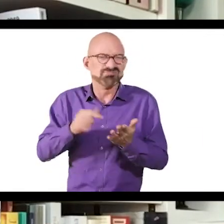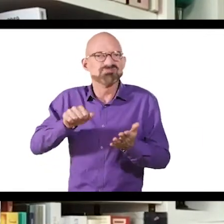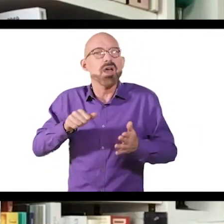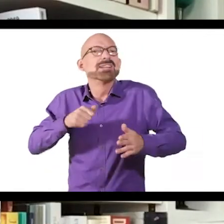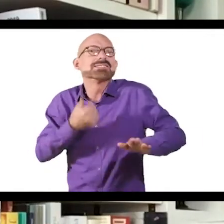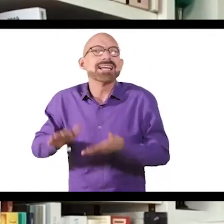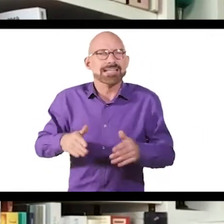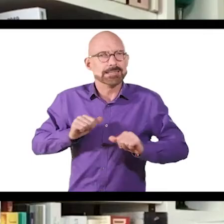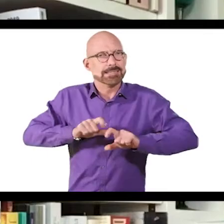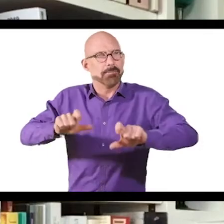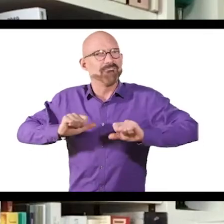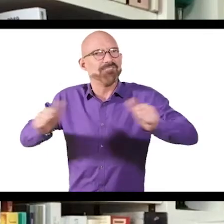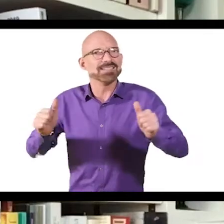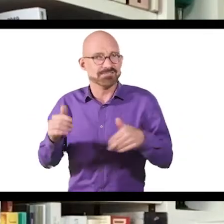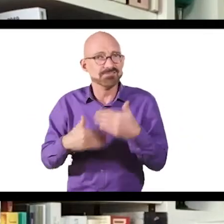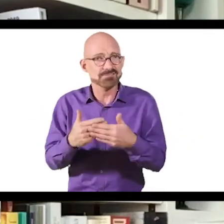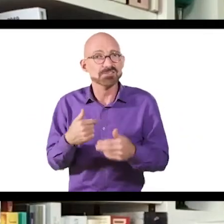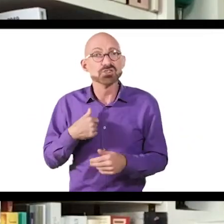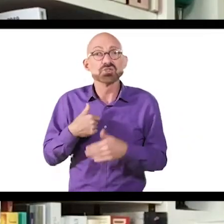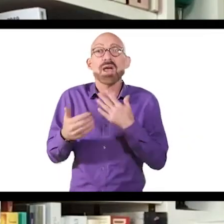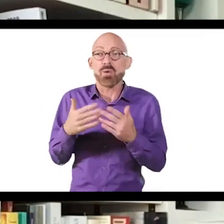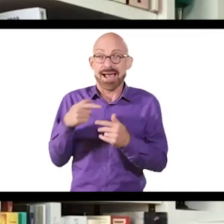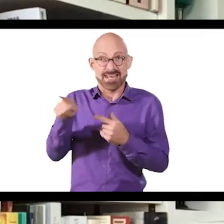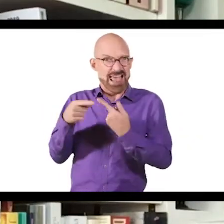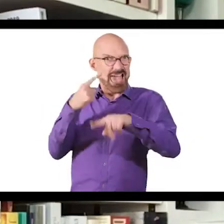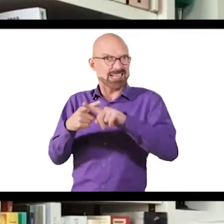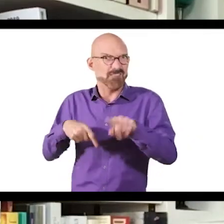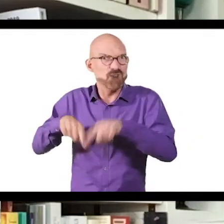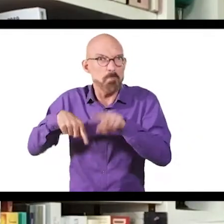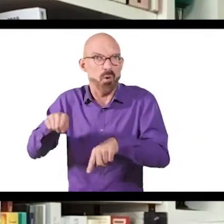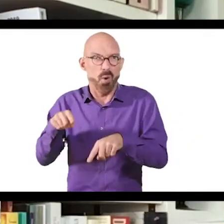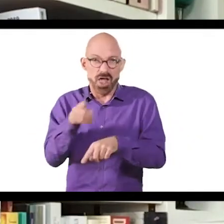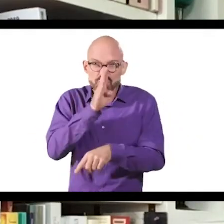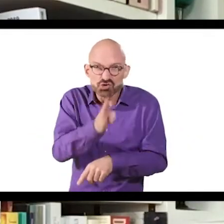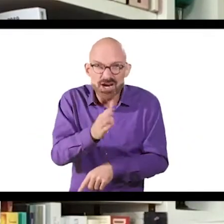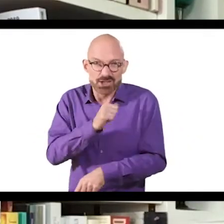in a suit and bow tie, I'm sure as damn I can! And he, the least likely person,